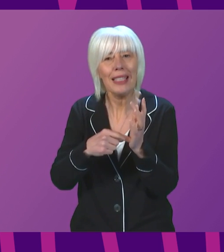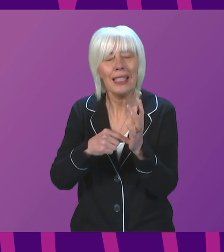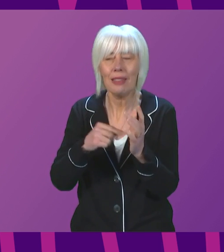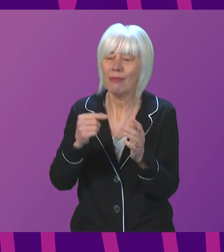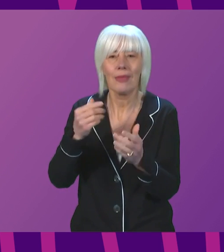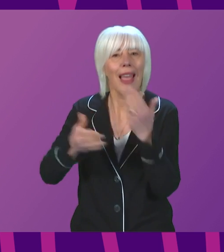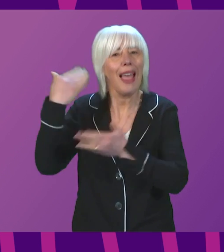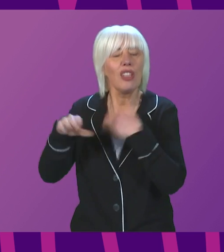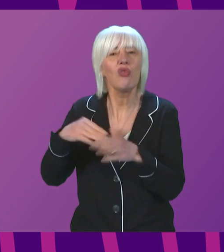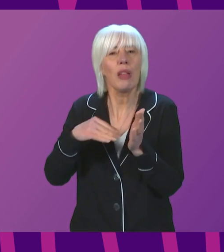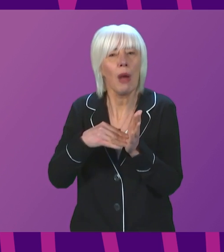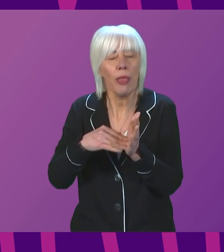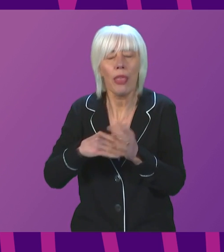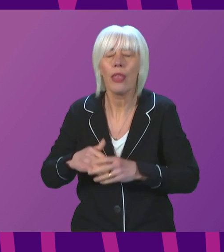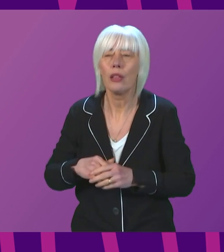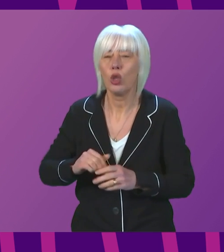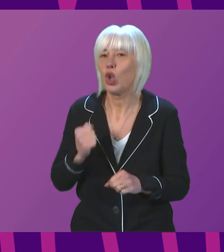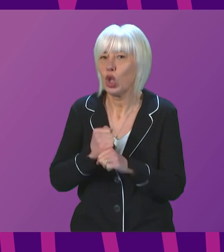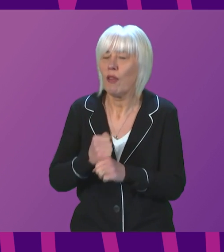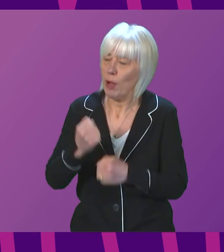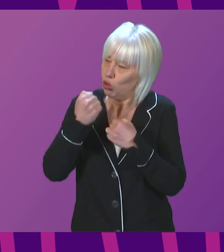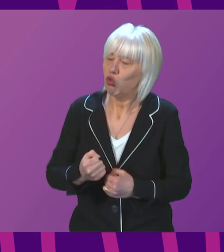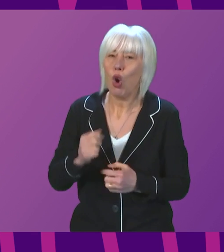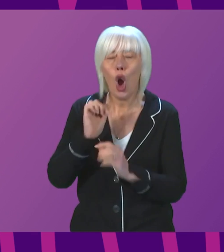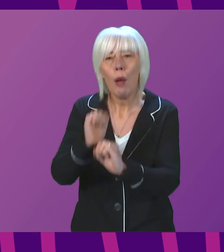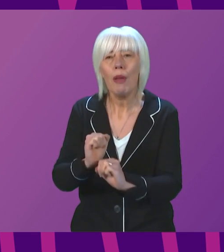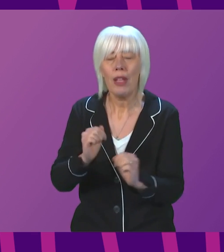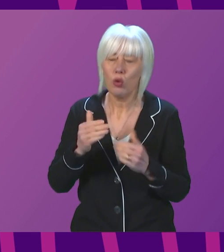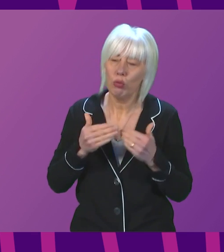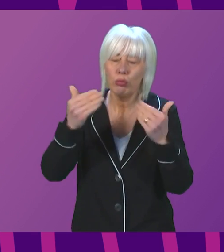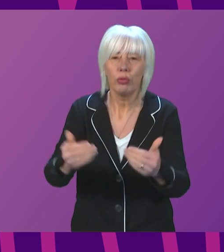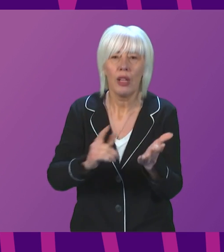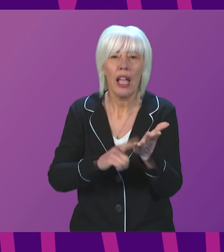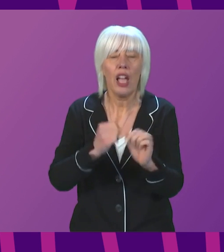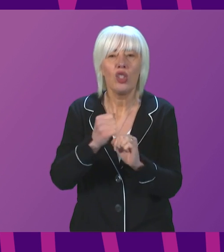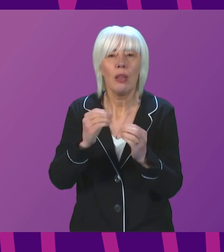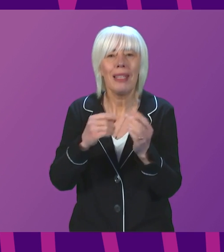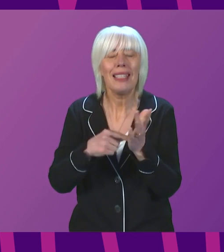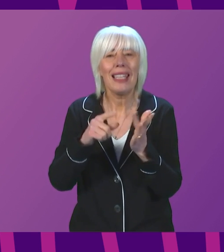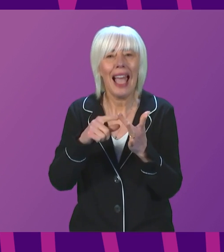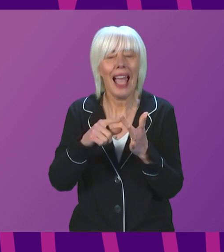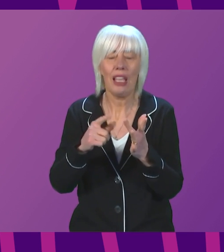The Scottish Government has a strong commitment to advancing LGBTI equality, inclusion and rights.